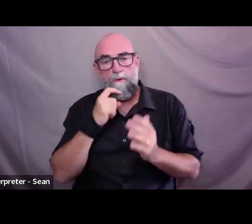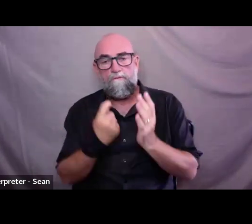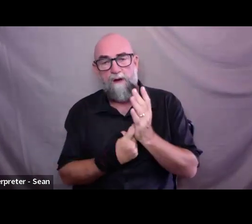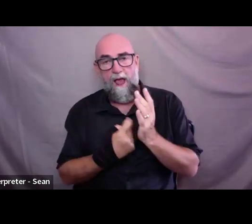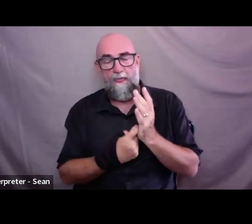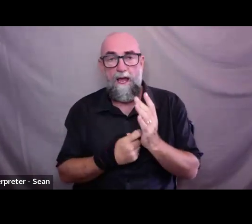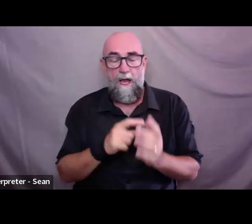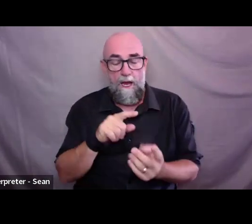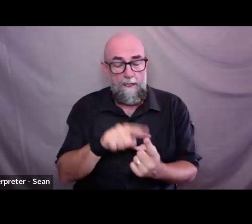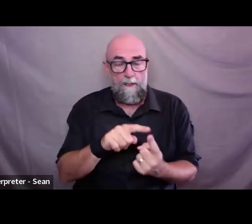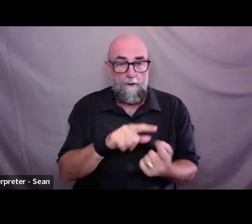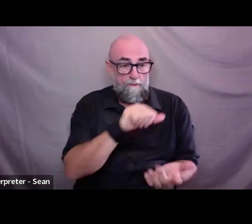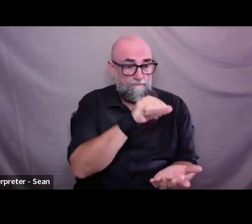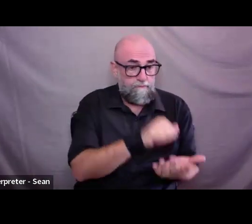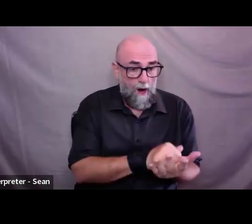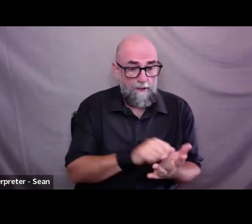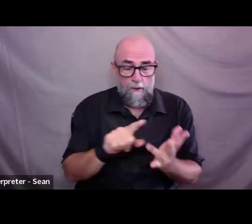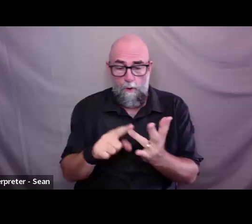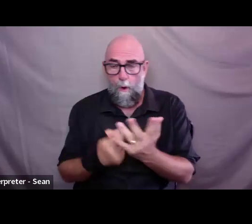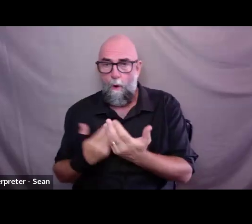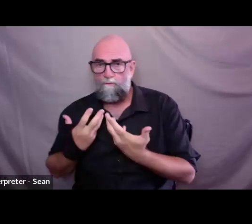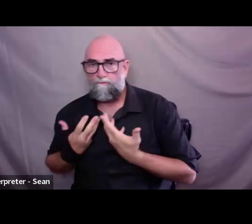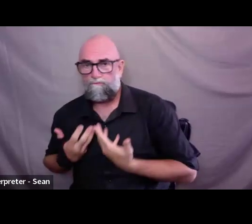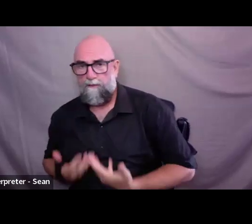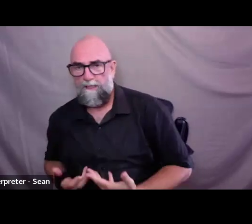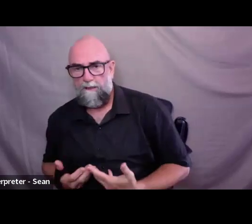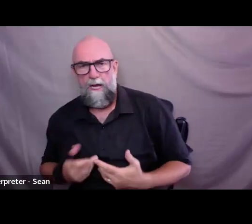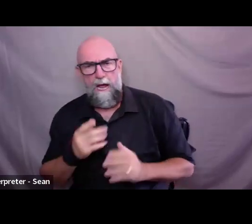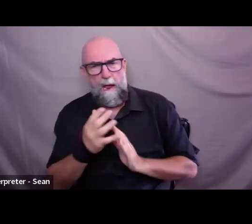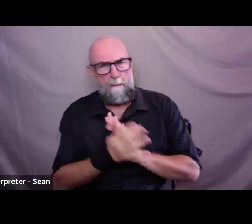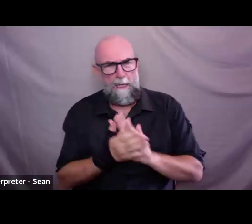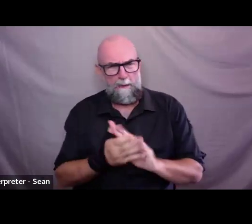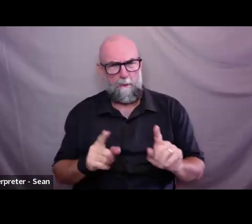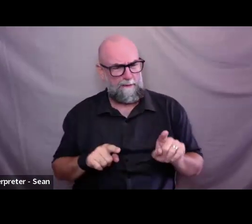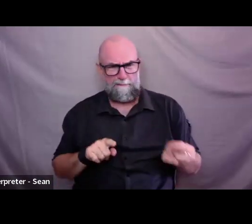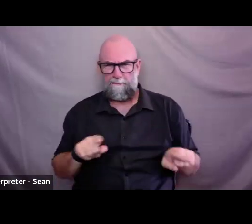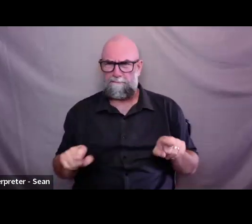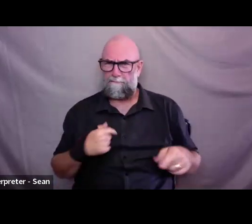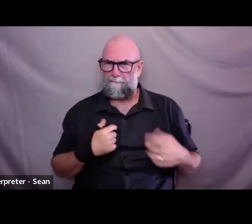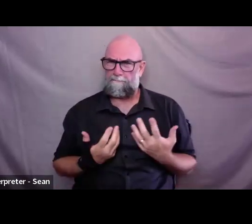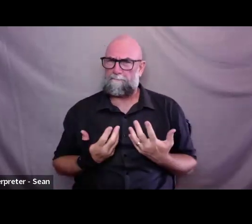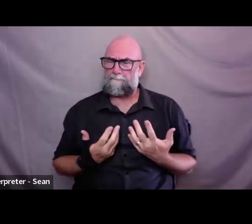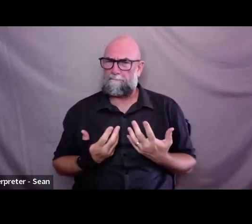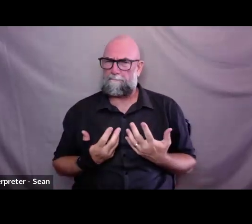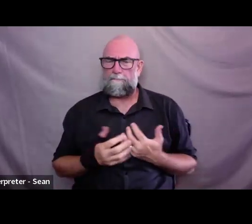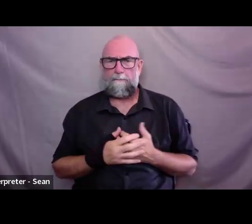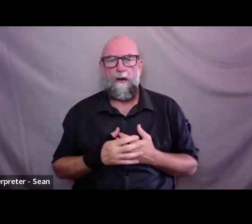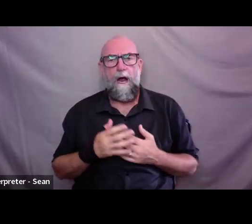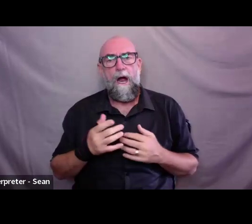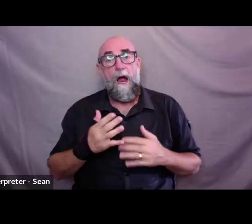And this is my position and I don't always have to take the fact that it is right for everyone,